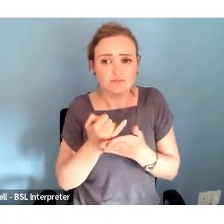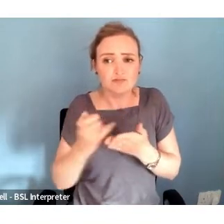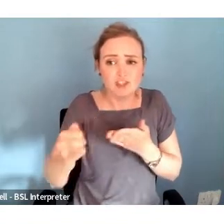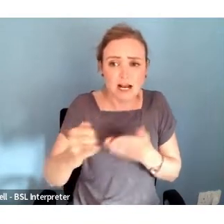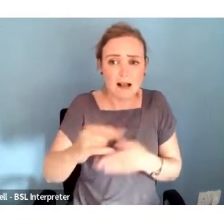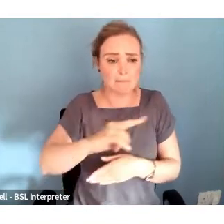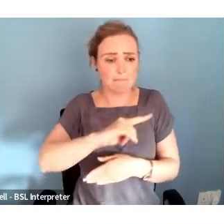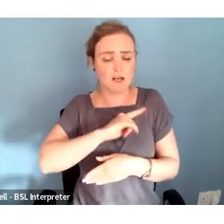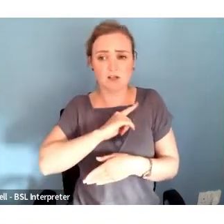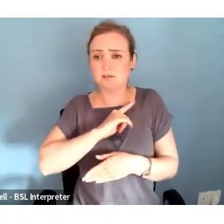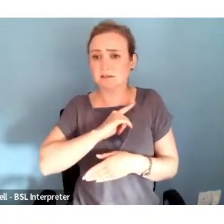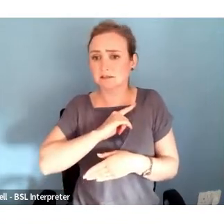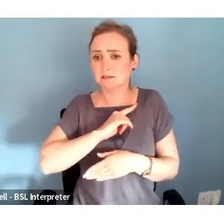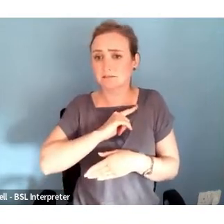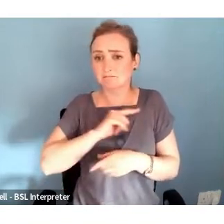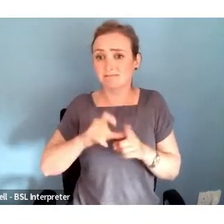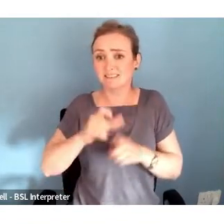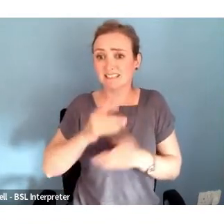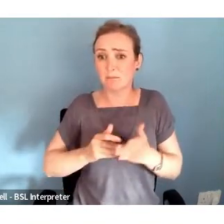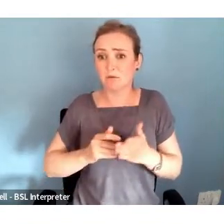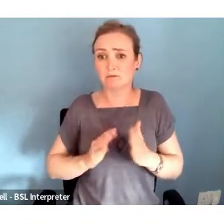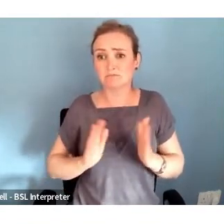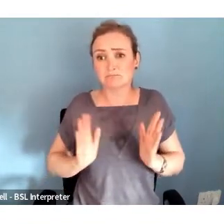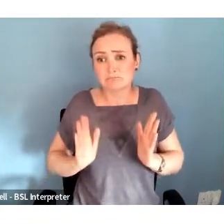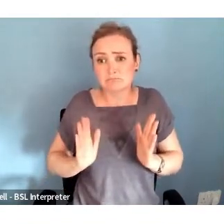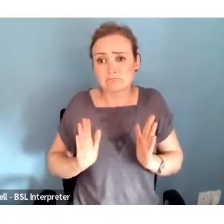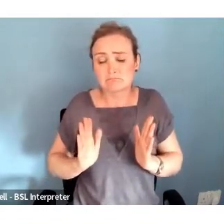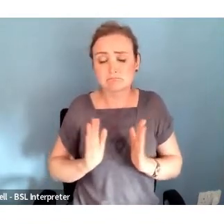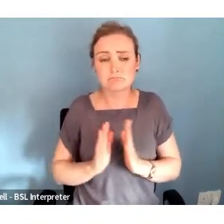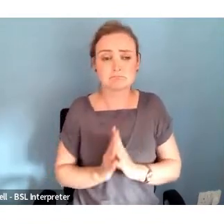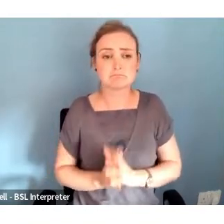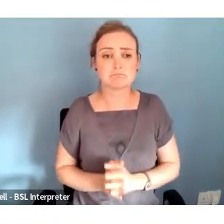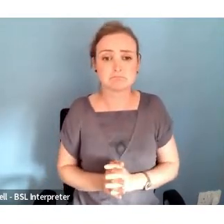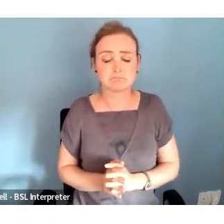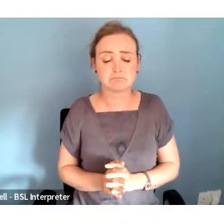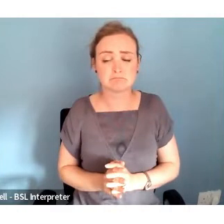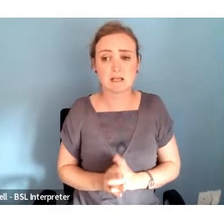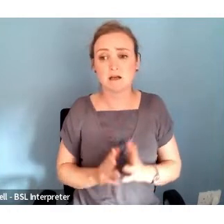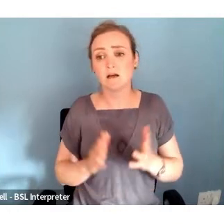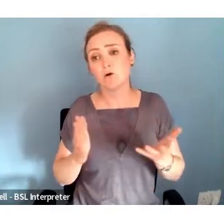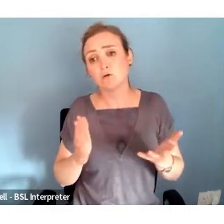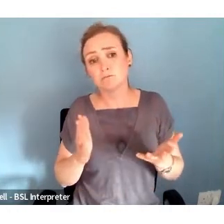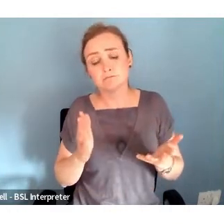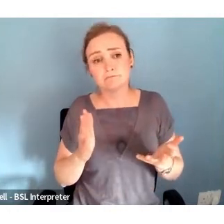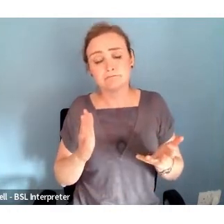apparent. So one of the biggest problems, they said , is we just don't know which employers